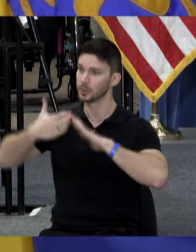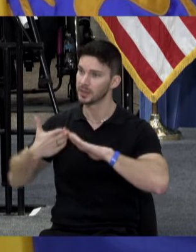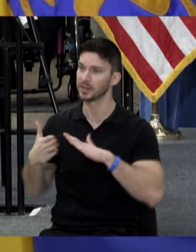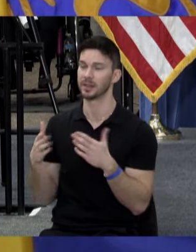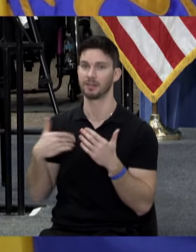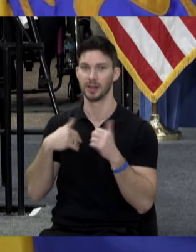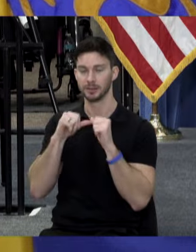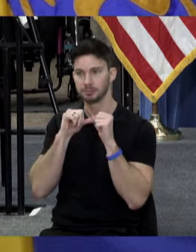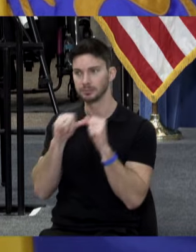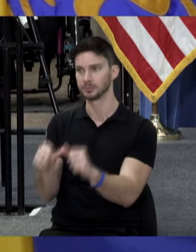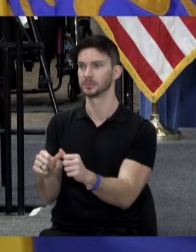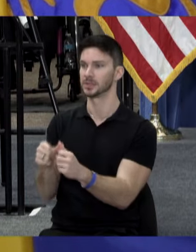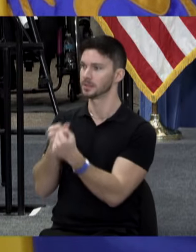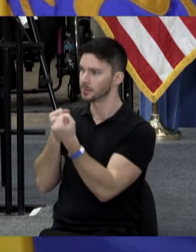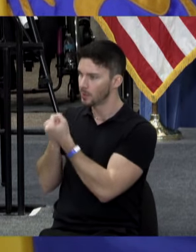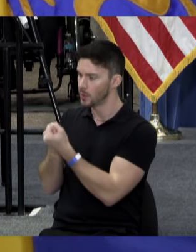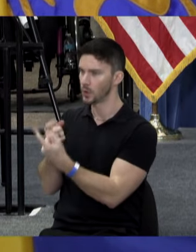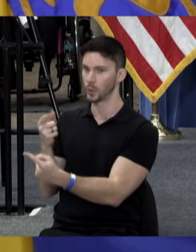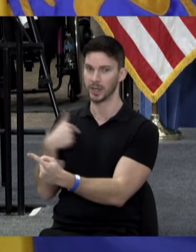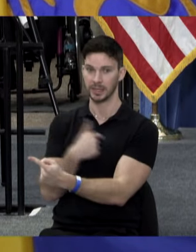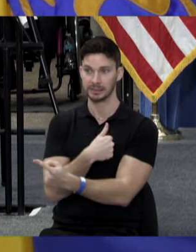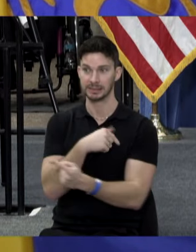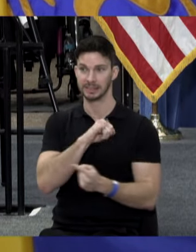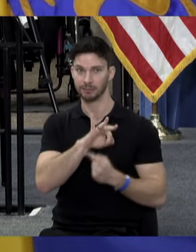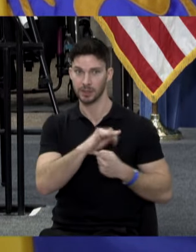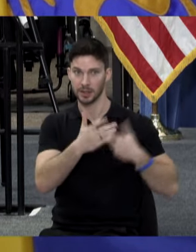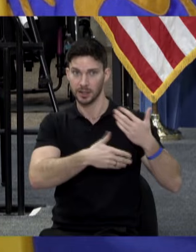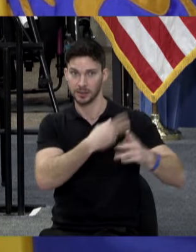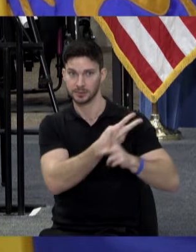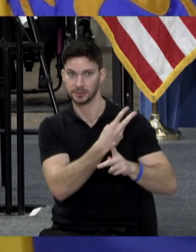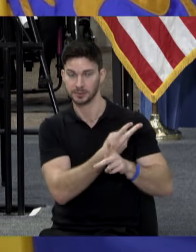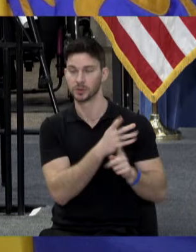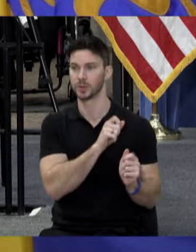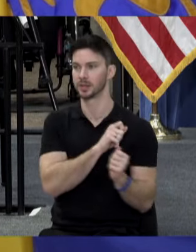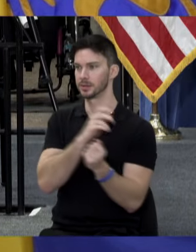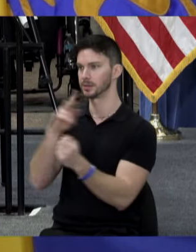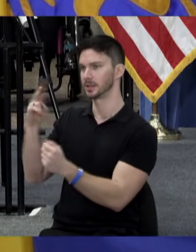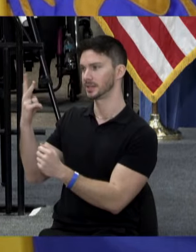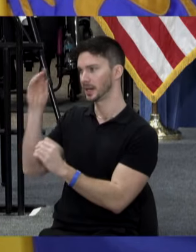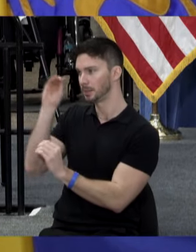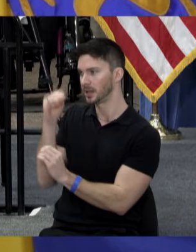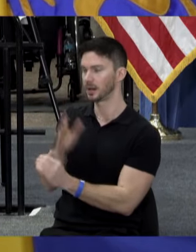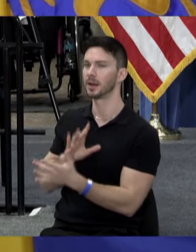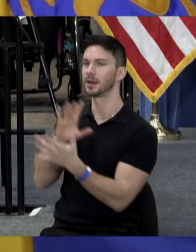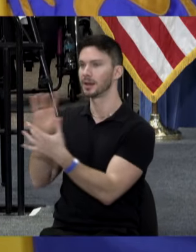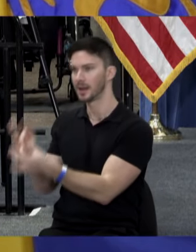that we can go and ask for second opinions and get connected with other caregivers and mentors.